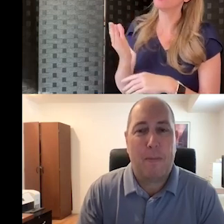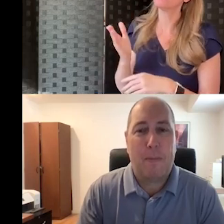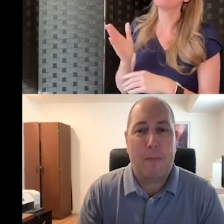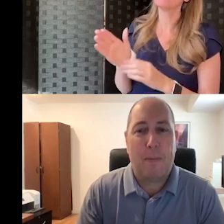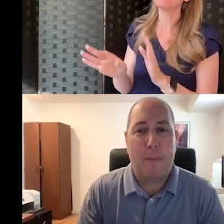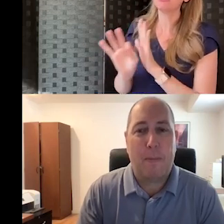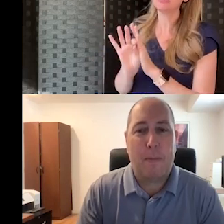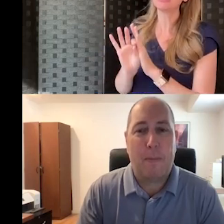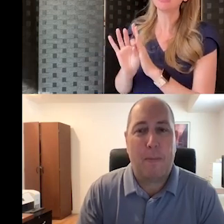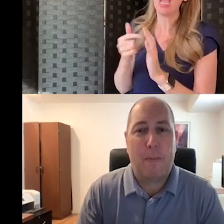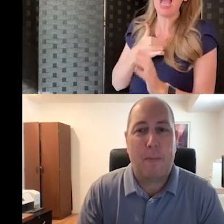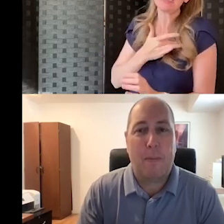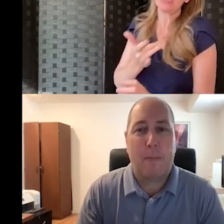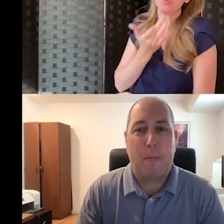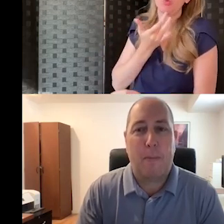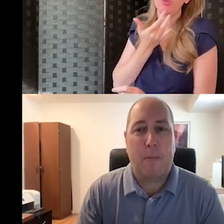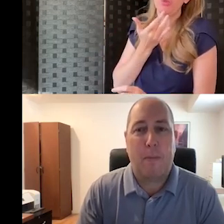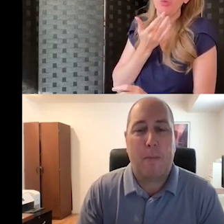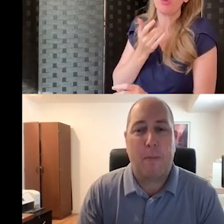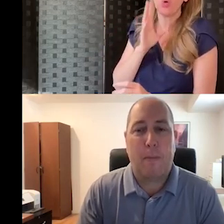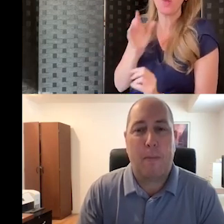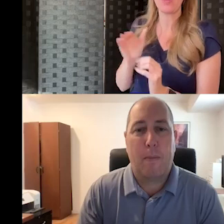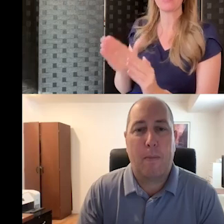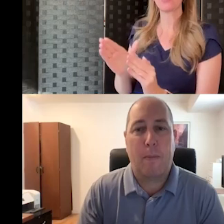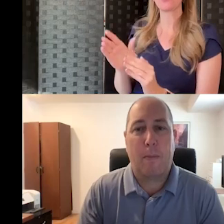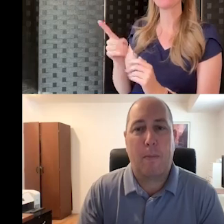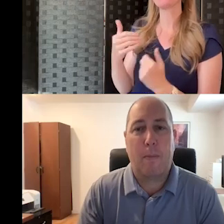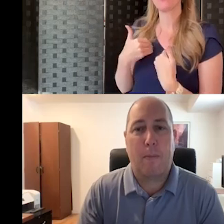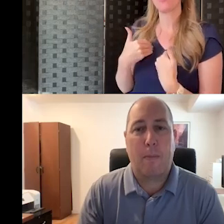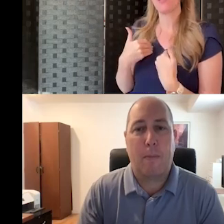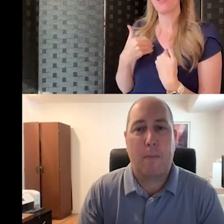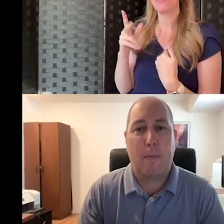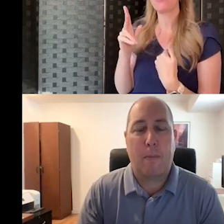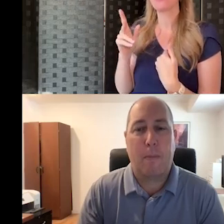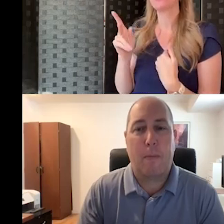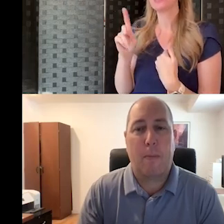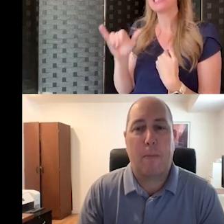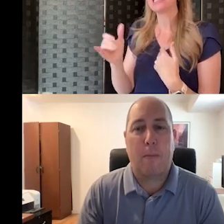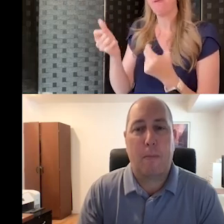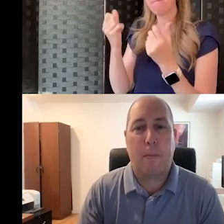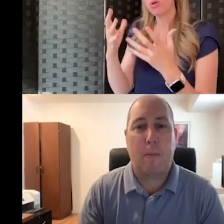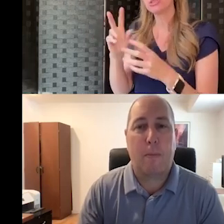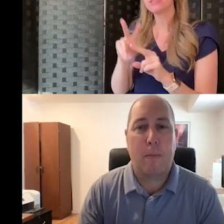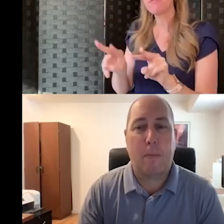I tend to prefer it, and it allows you to have a key multiple values. The problem